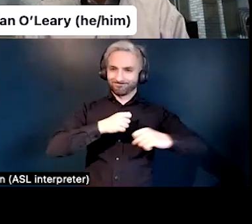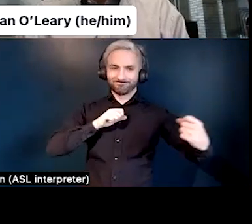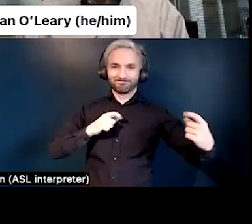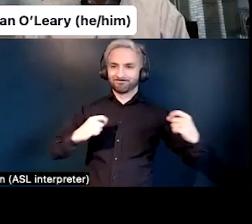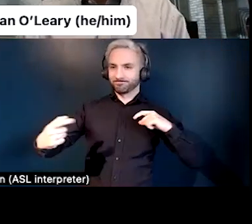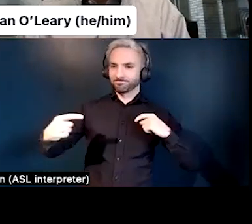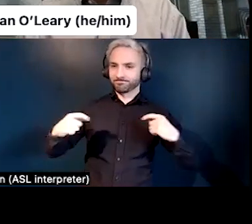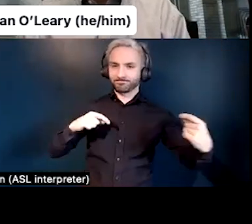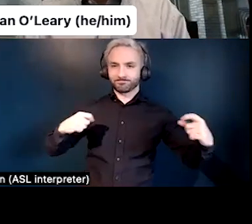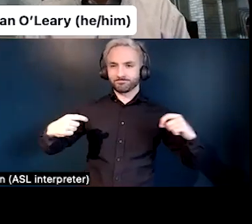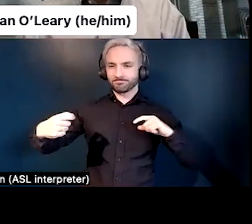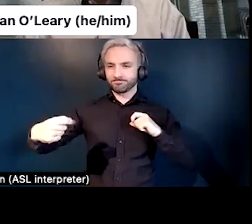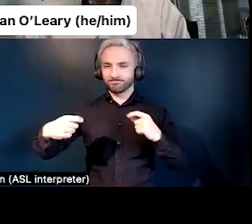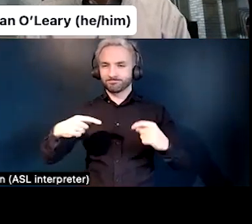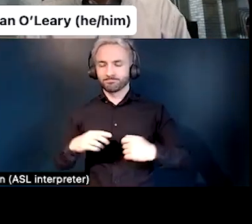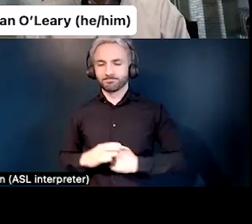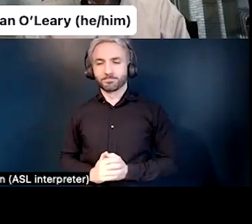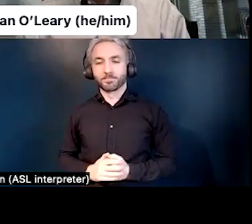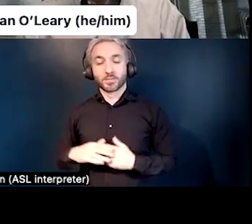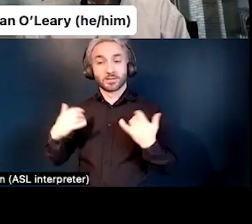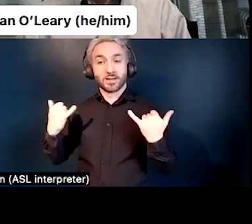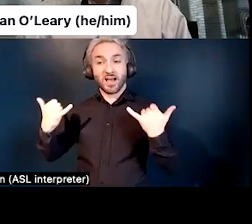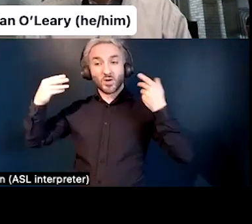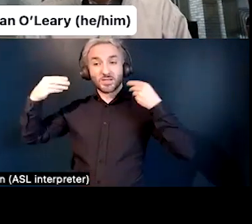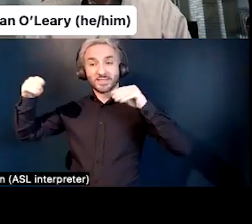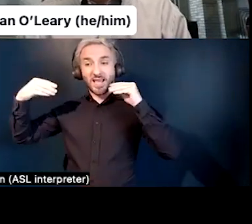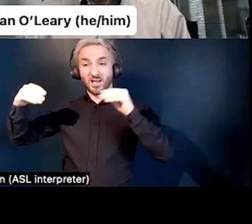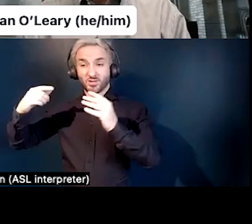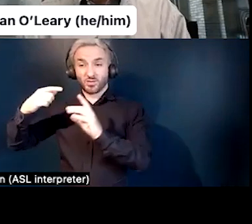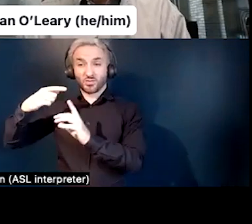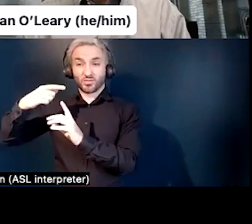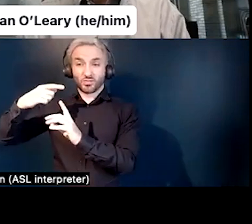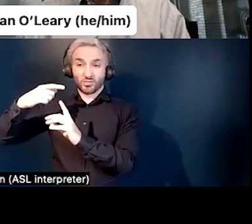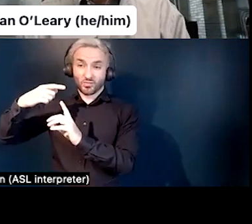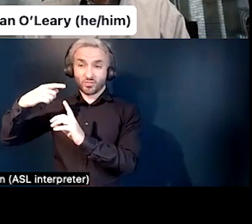The way that we do sales reporting, which is weekly at best, makes efforts to track